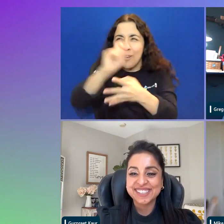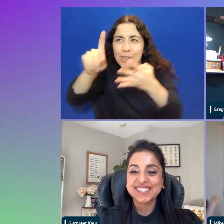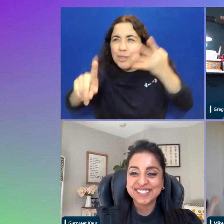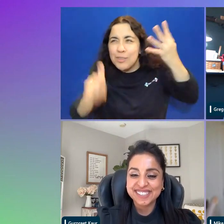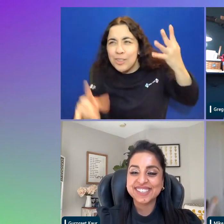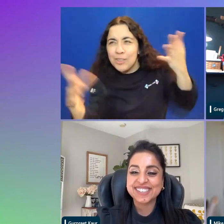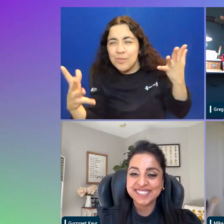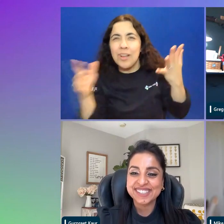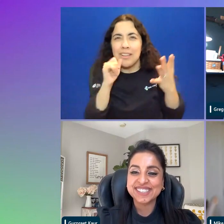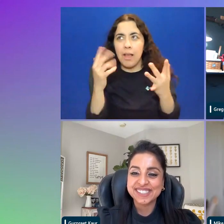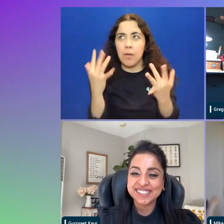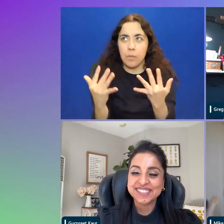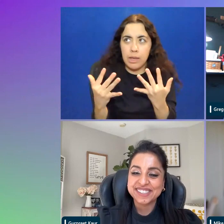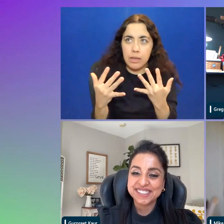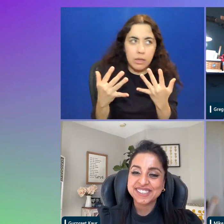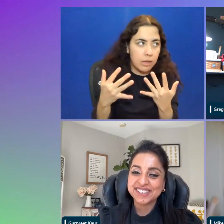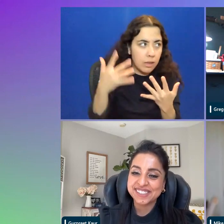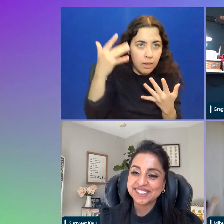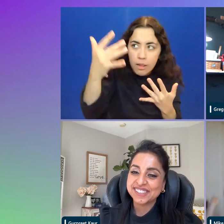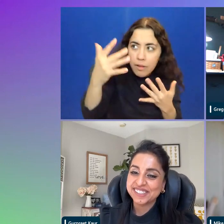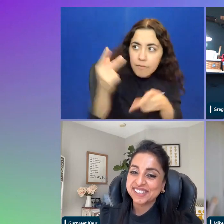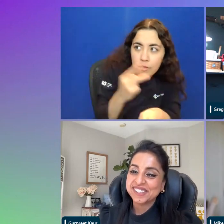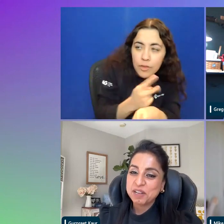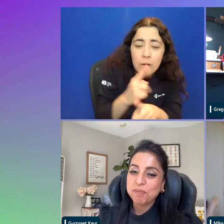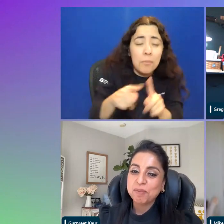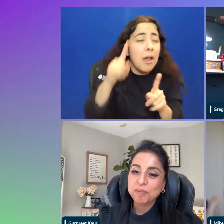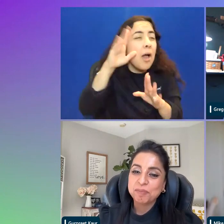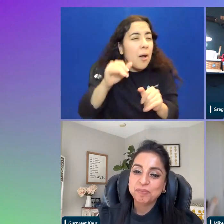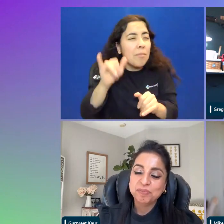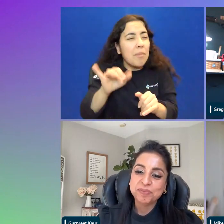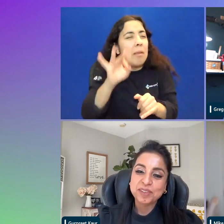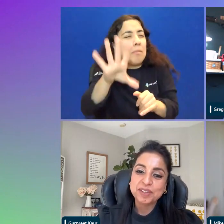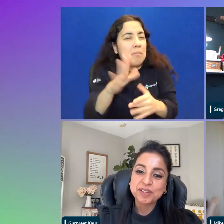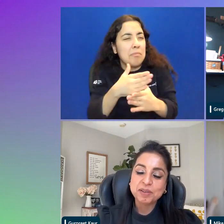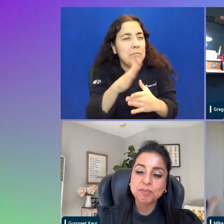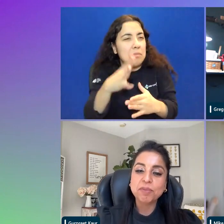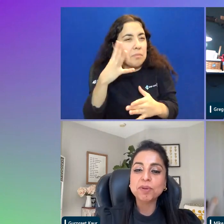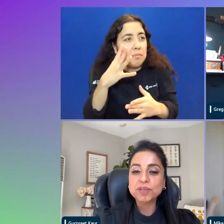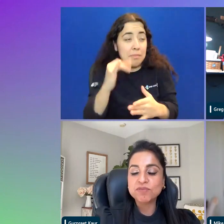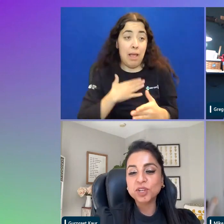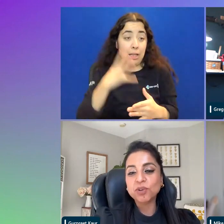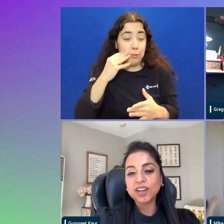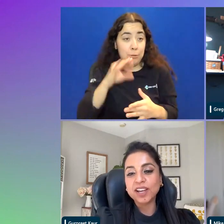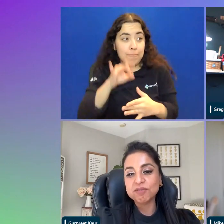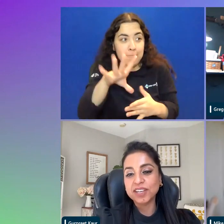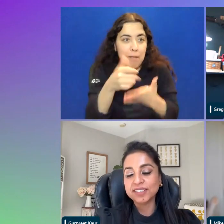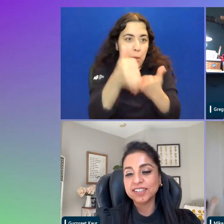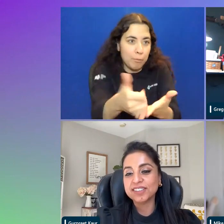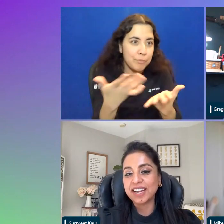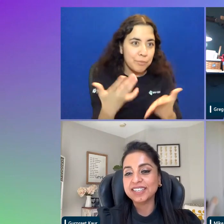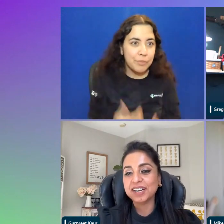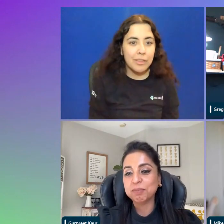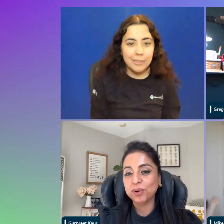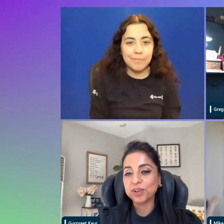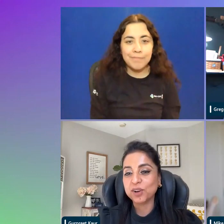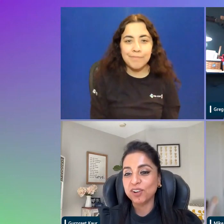front. Instead of waiting to figure those things out. But that's a little bit experience seeking. Hopefully, uh, people can learn a little bit from